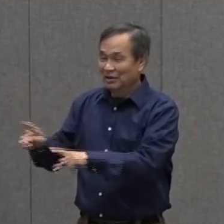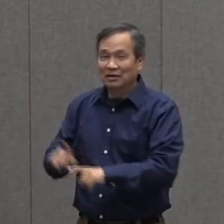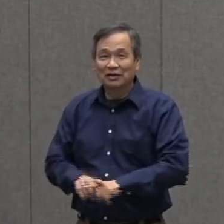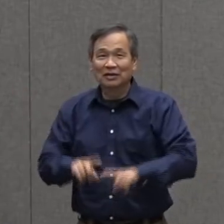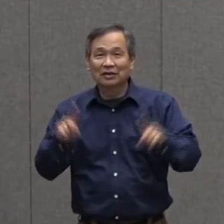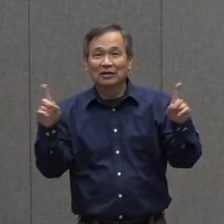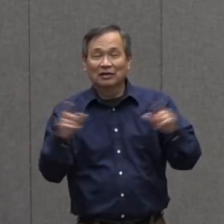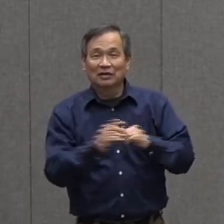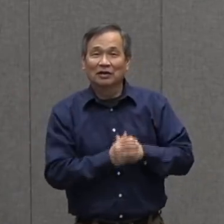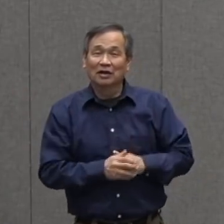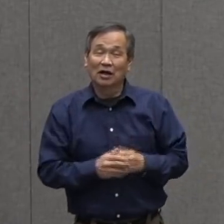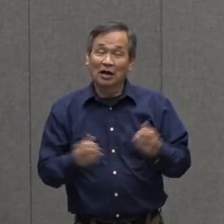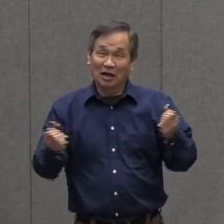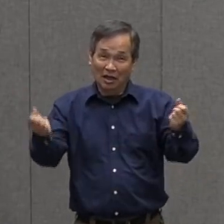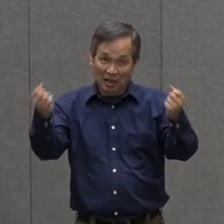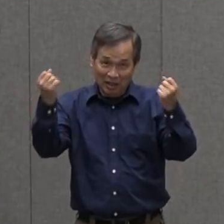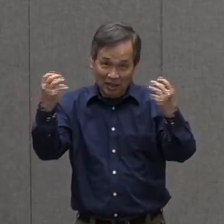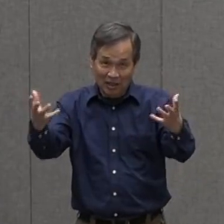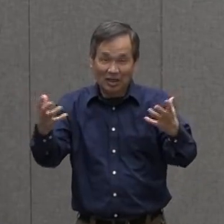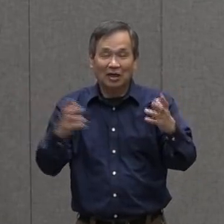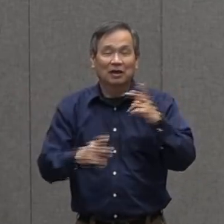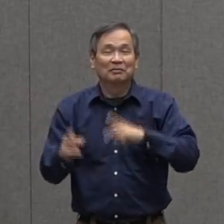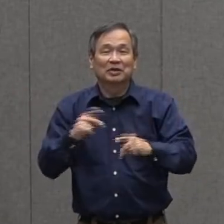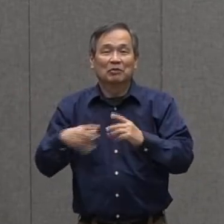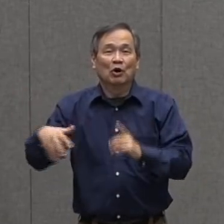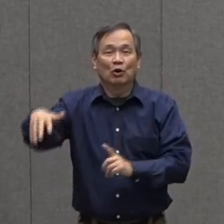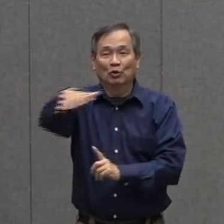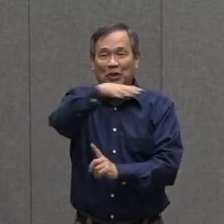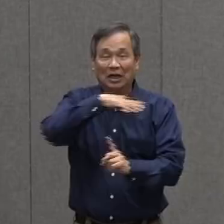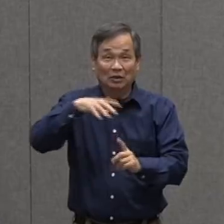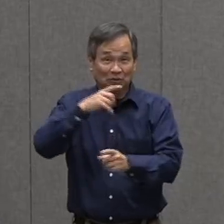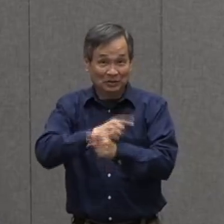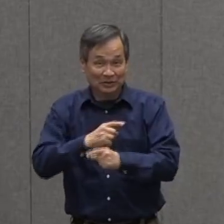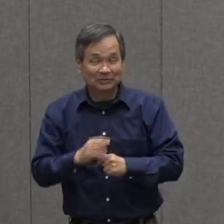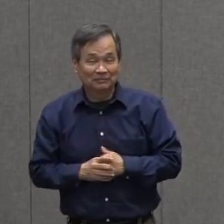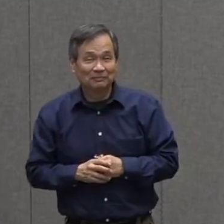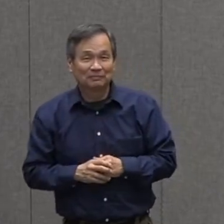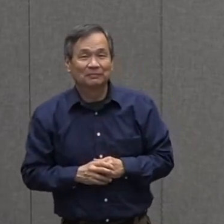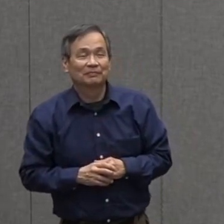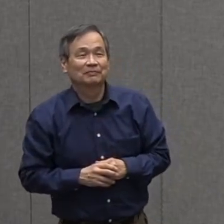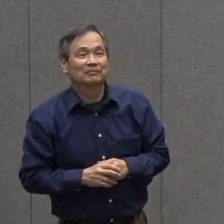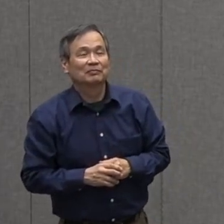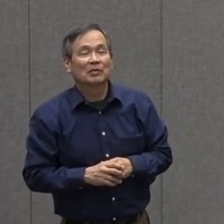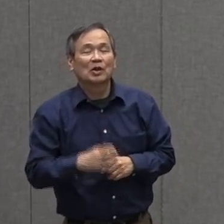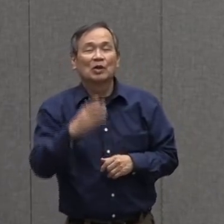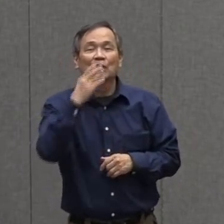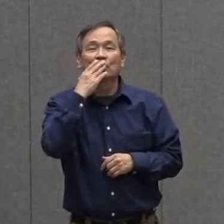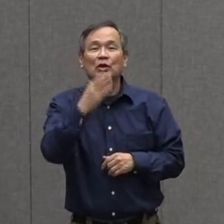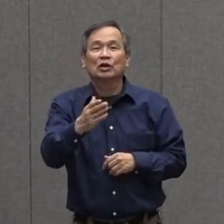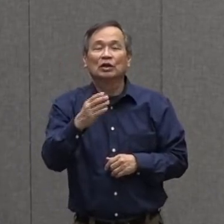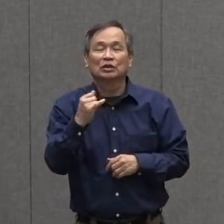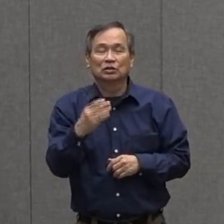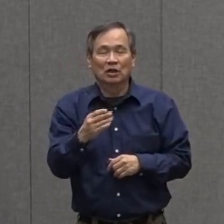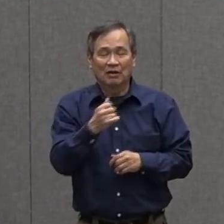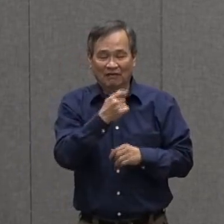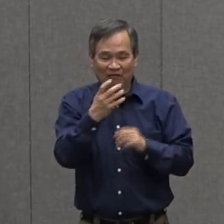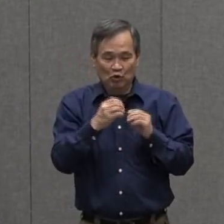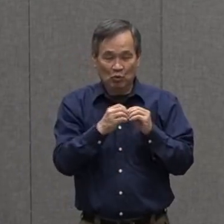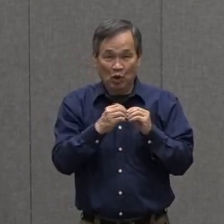Lots of people around, right? All right, good job, let's do just a few more.